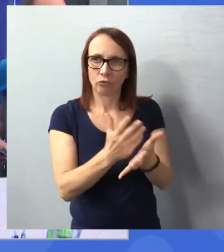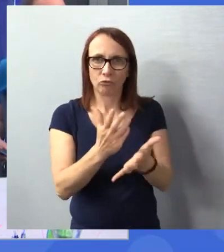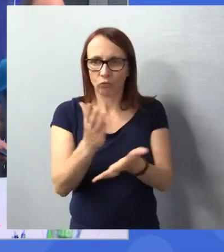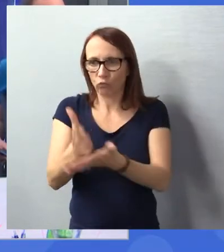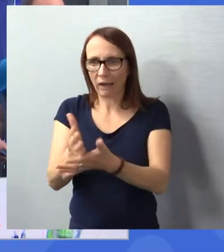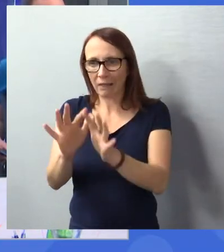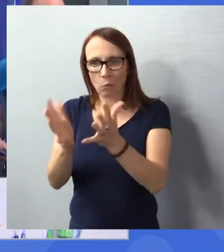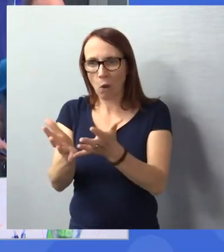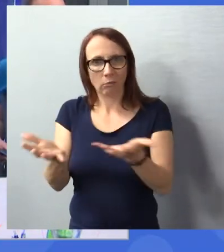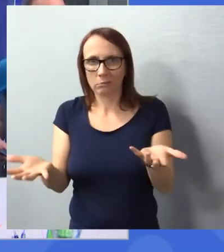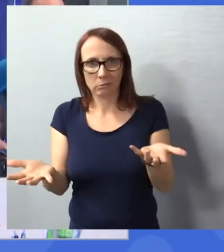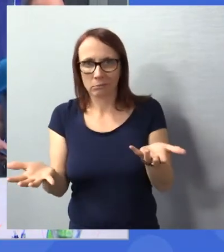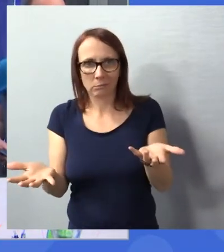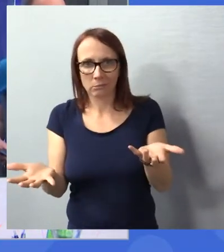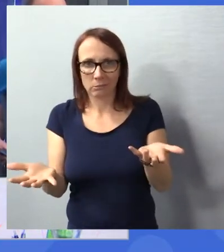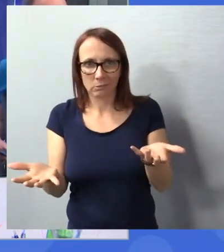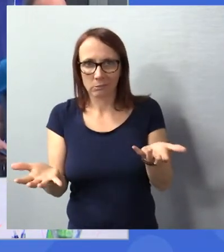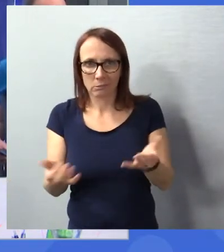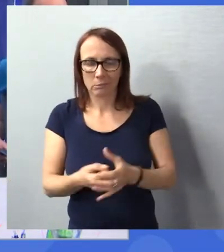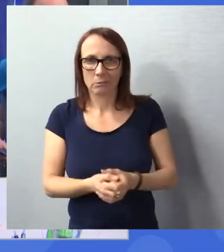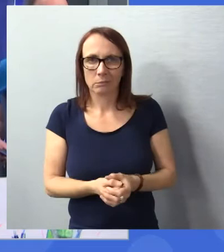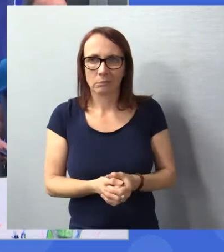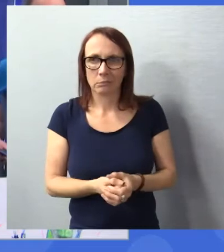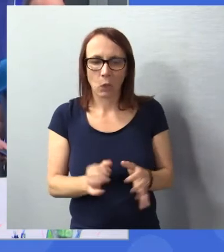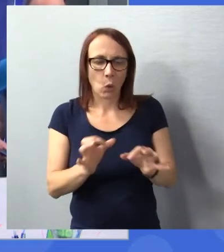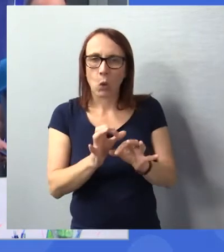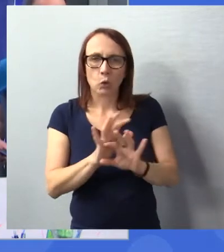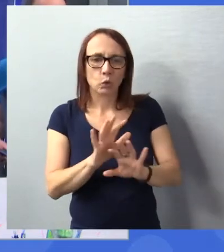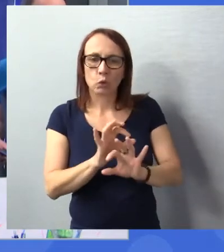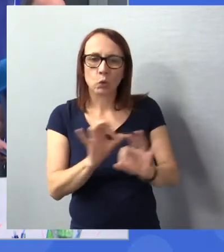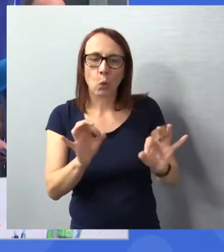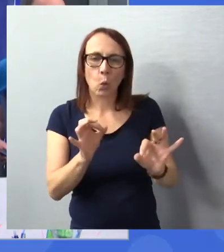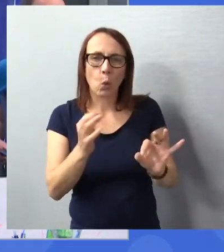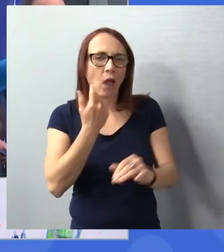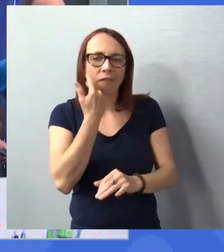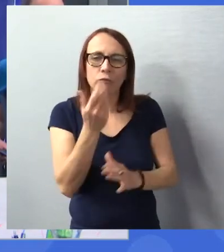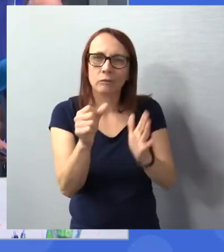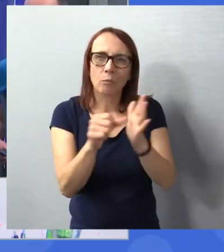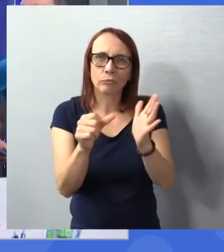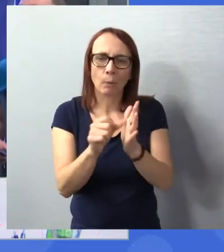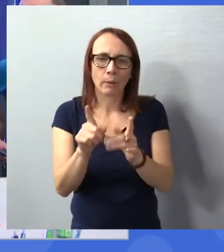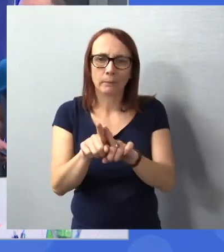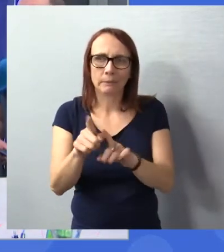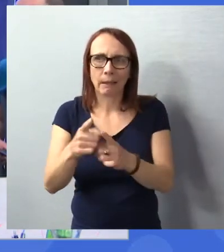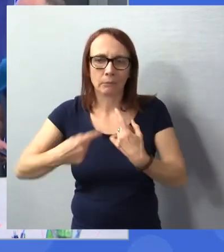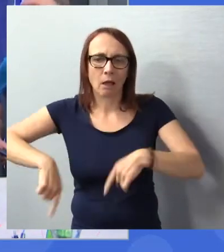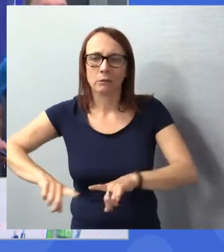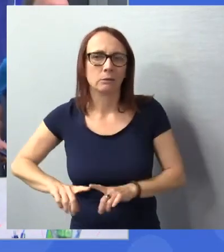real Evan they don't have the day-to-day issues that we have sorry so we'd like